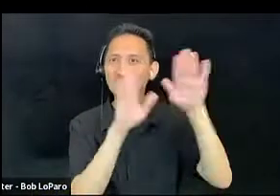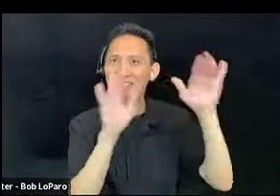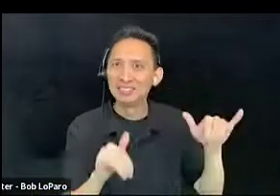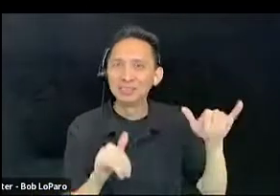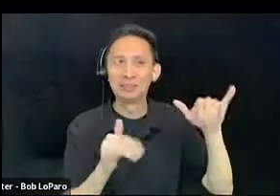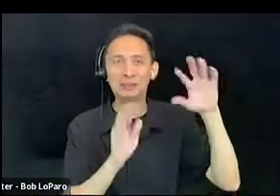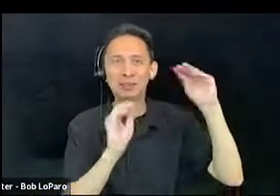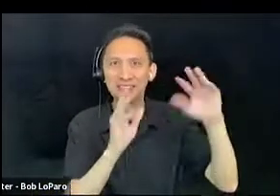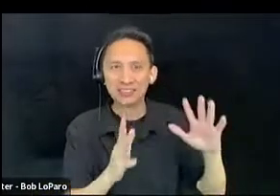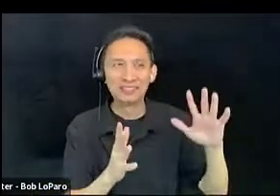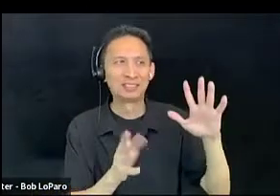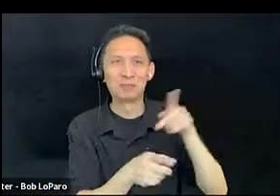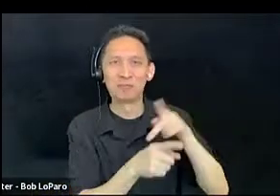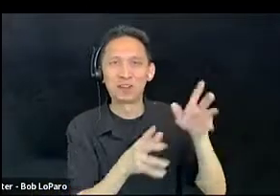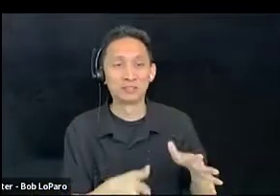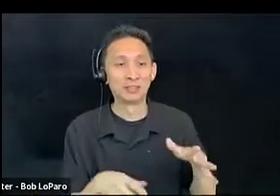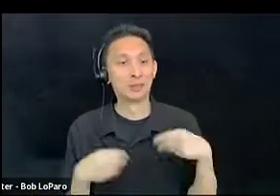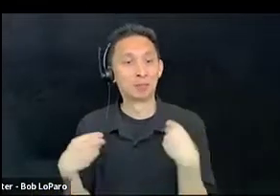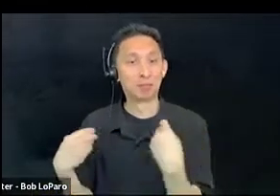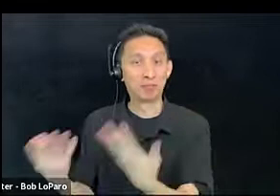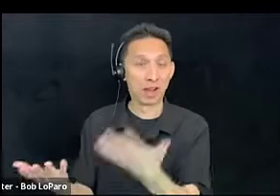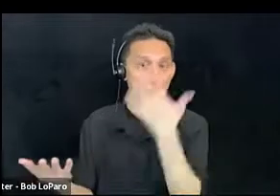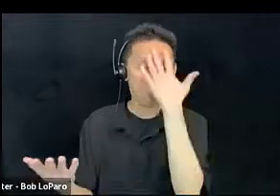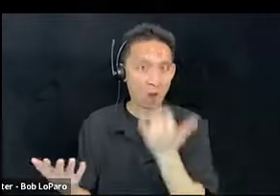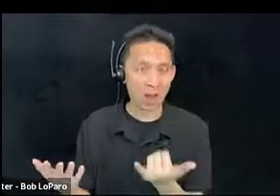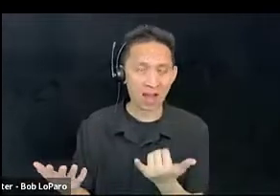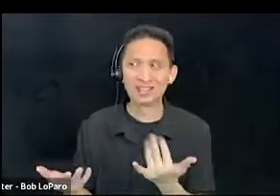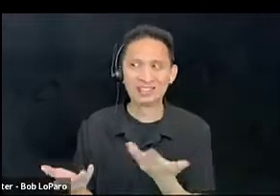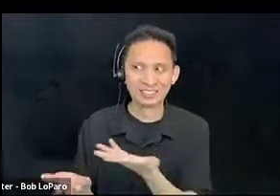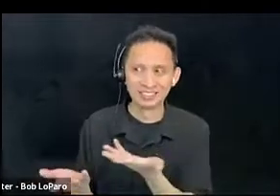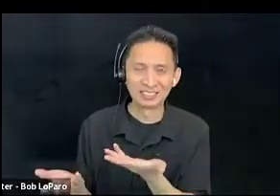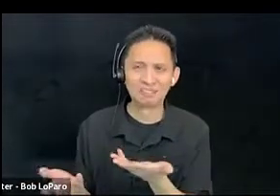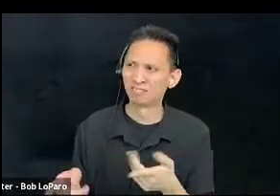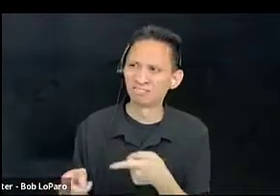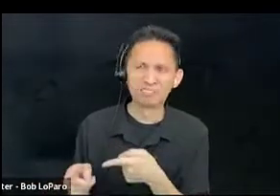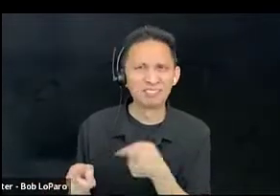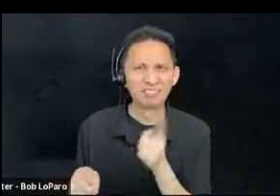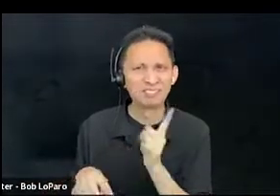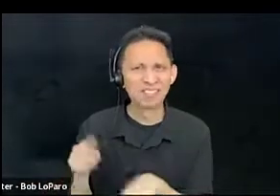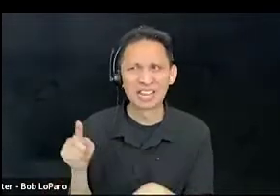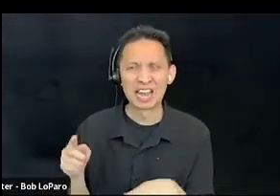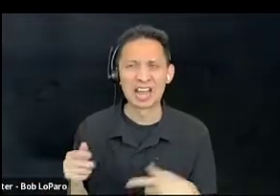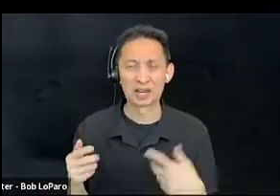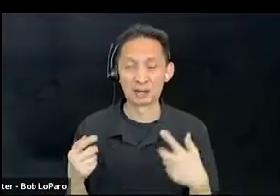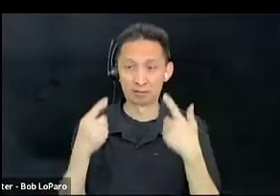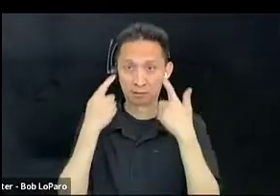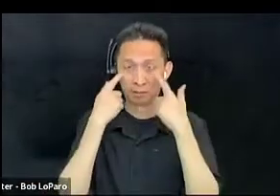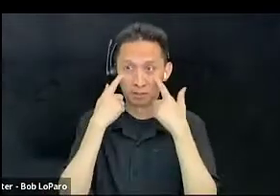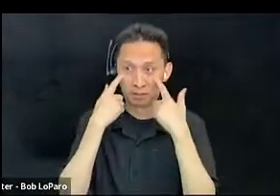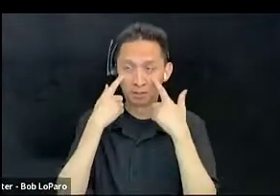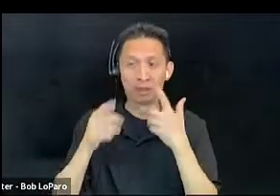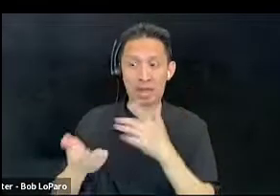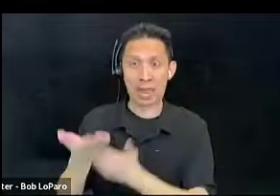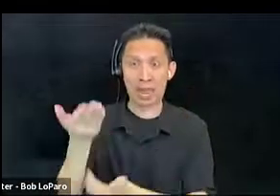They can't actually physically do the reach or they don't have other strong areas of motor control